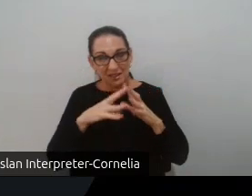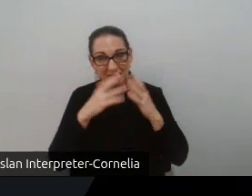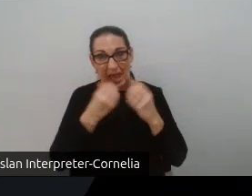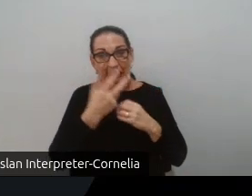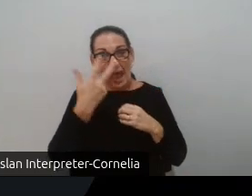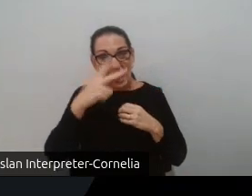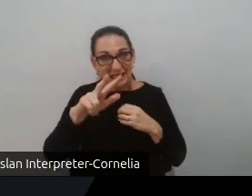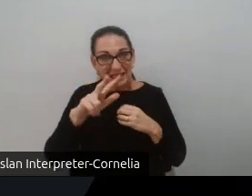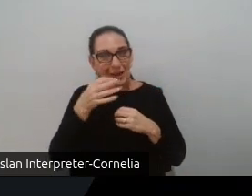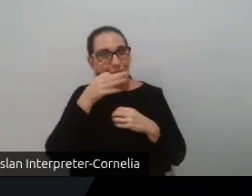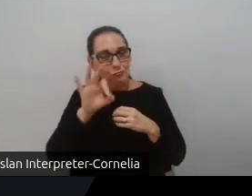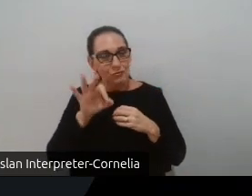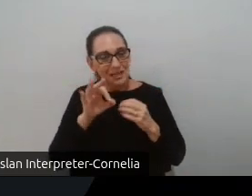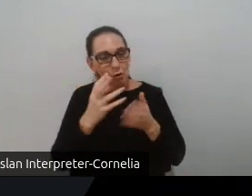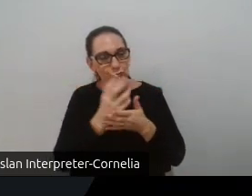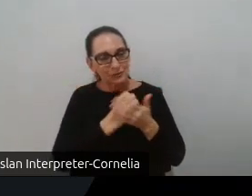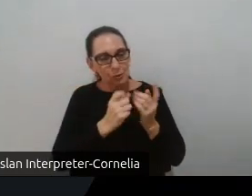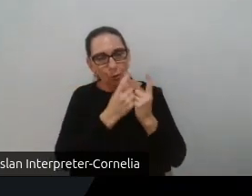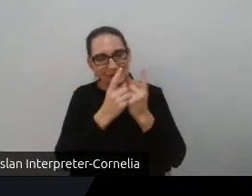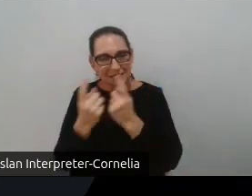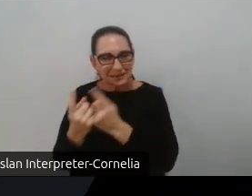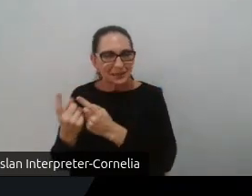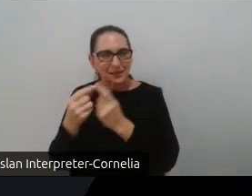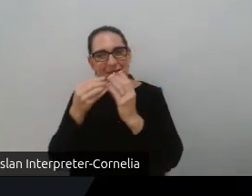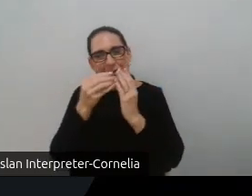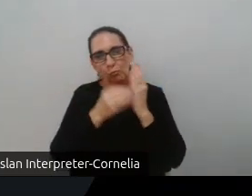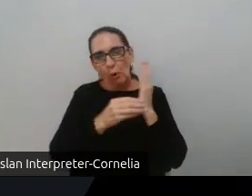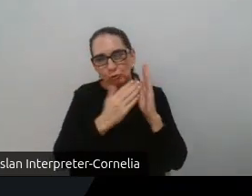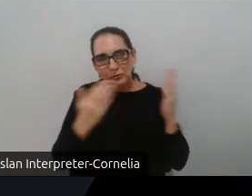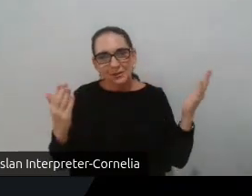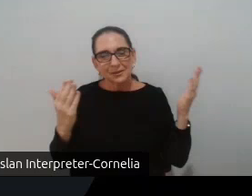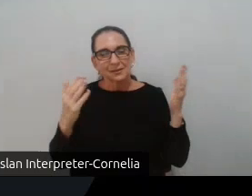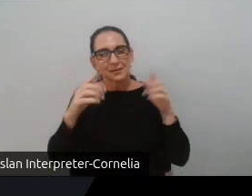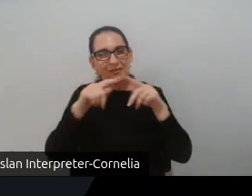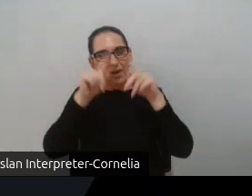legal information guides, brochures, all sorts of things on our website. You can download those,